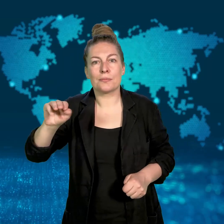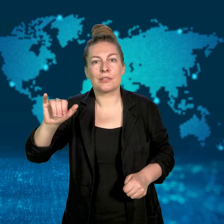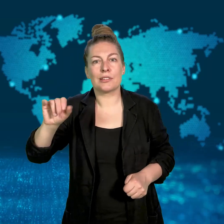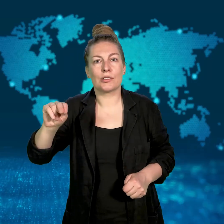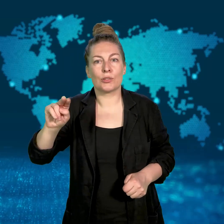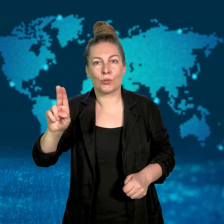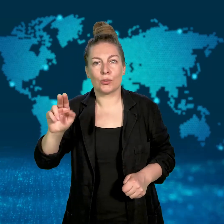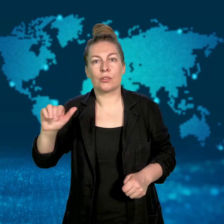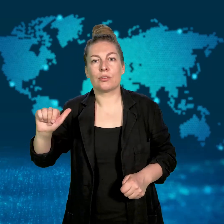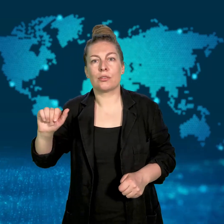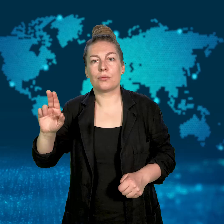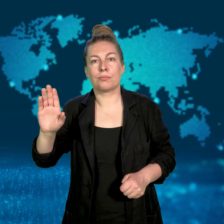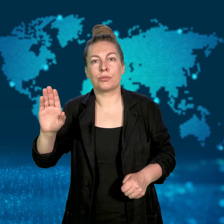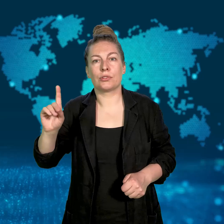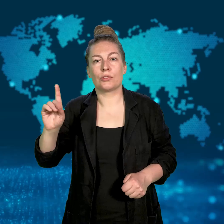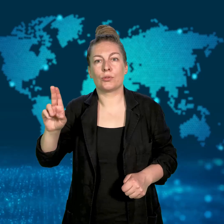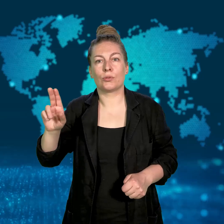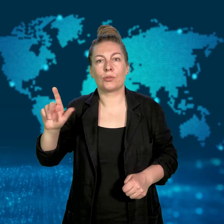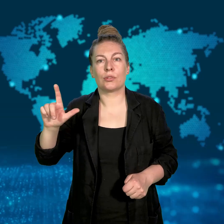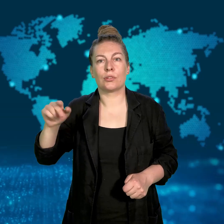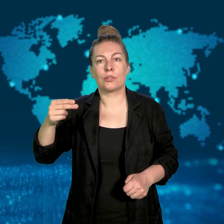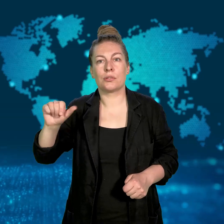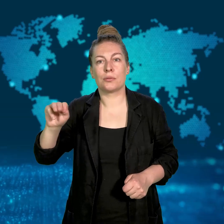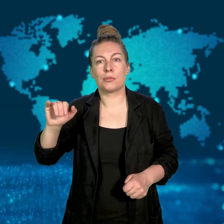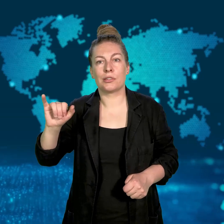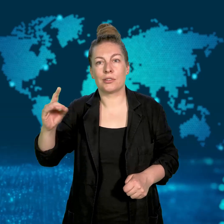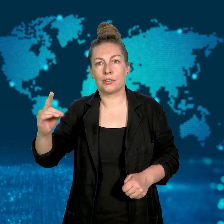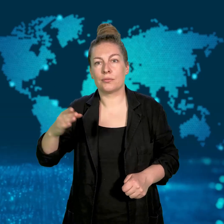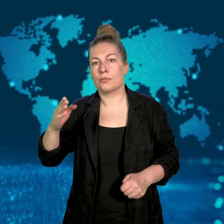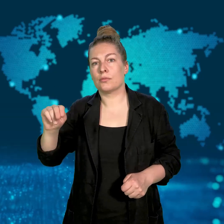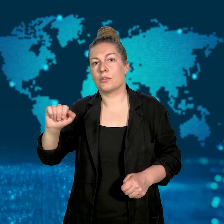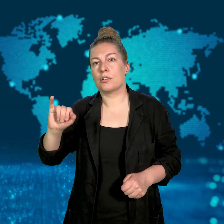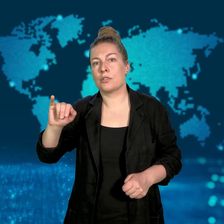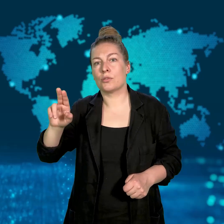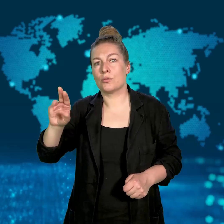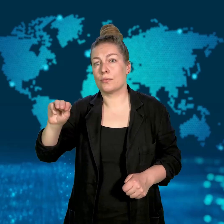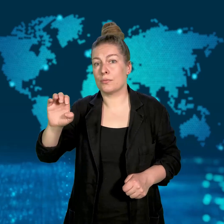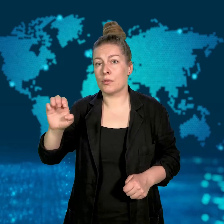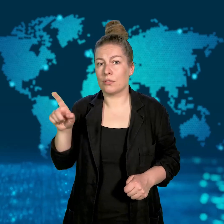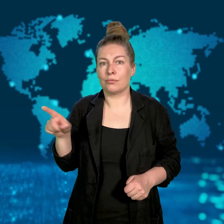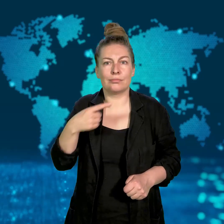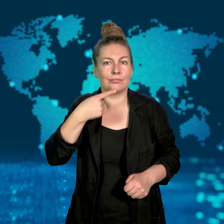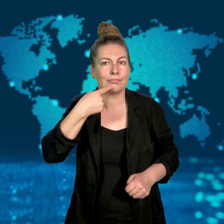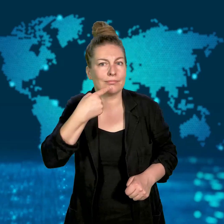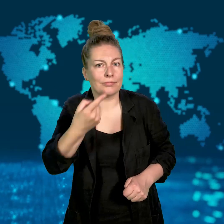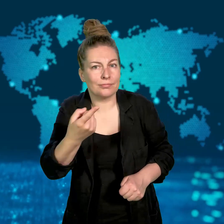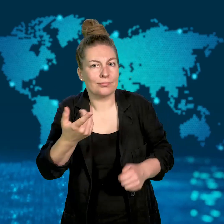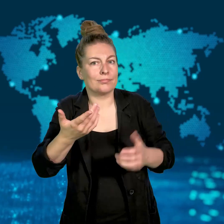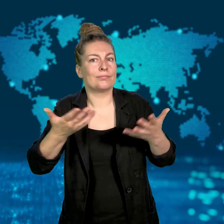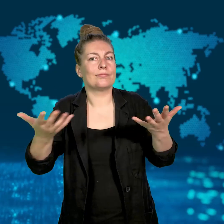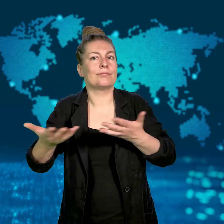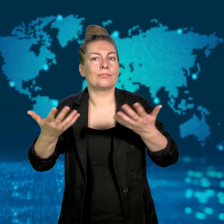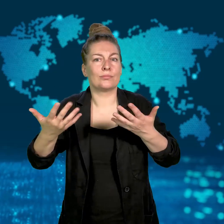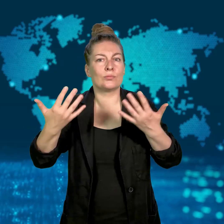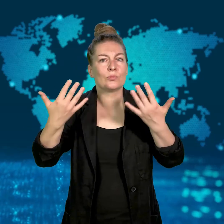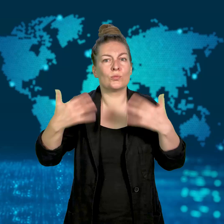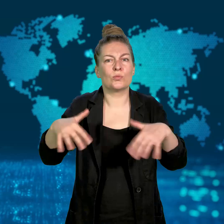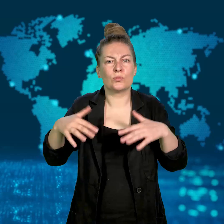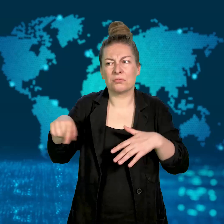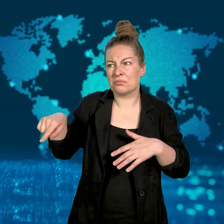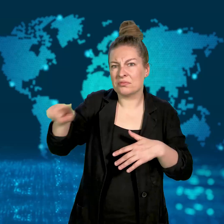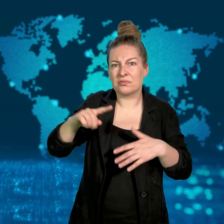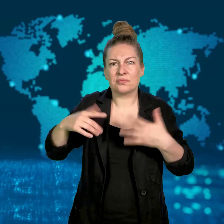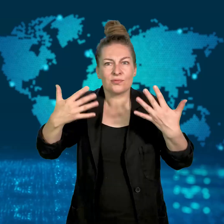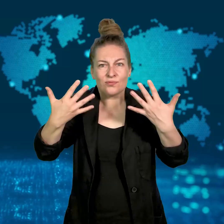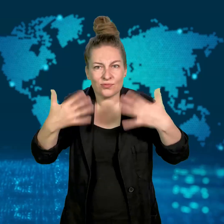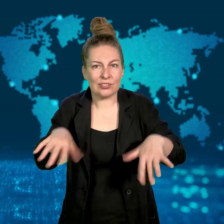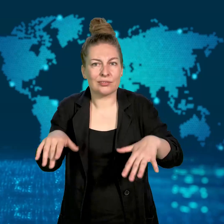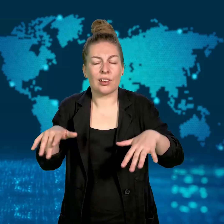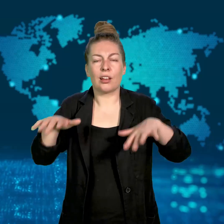A district official, Aminu Abdulhamid Najume, reported that the gunmen "made